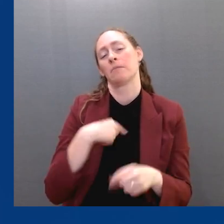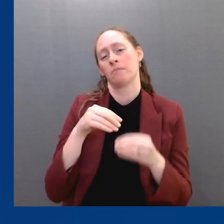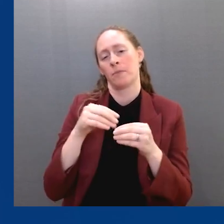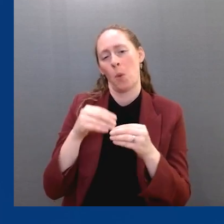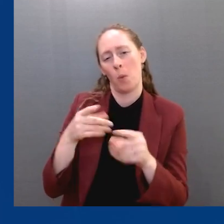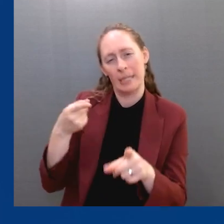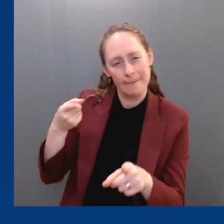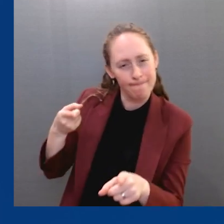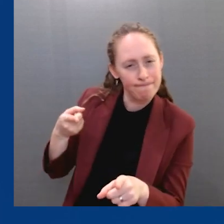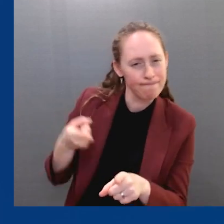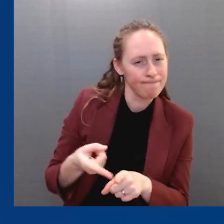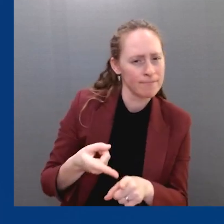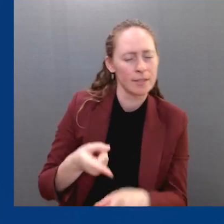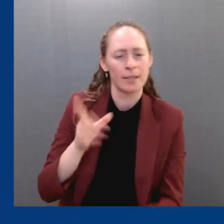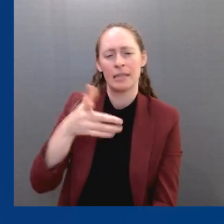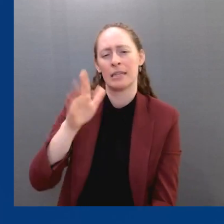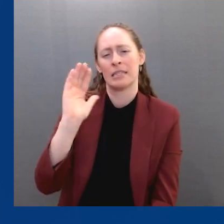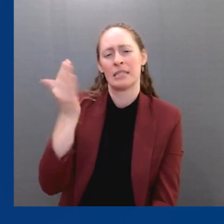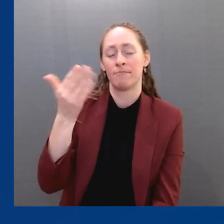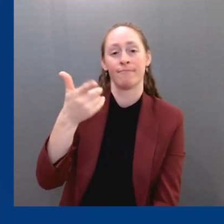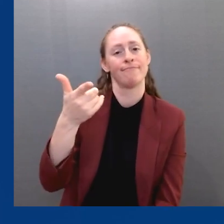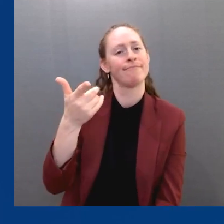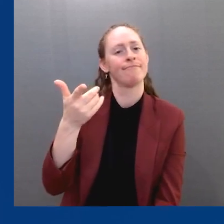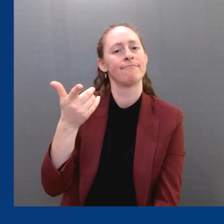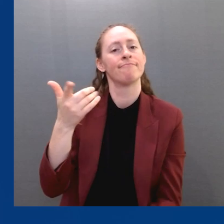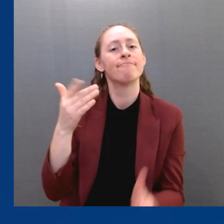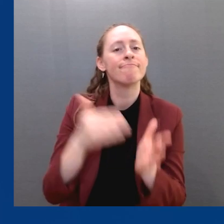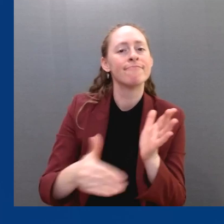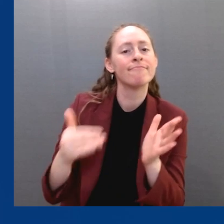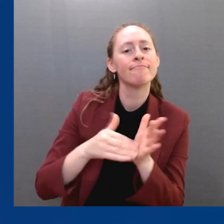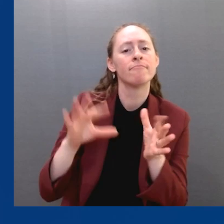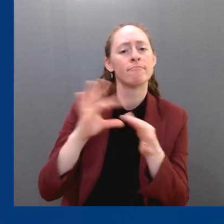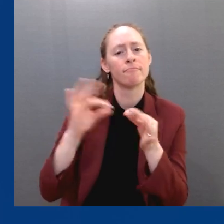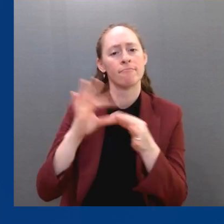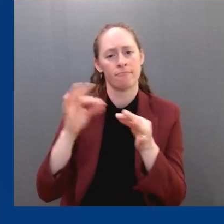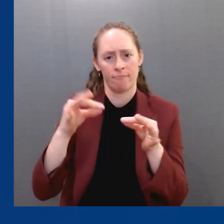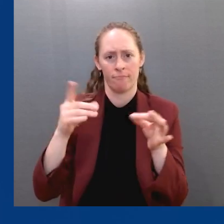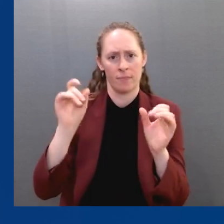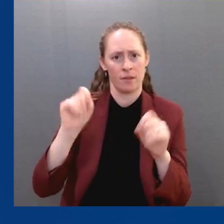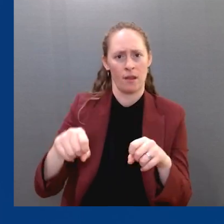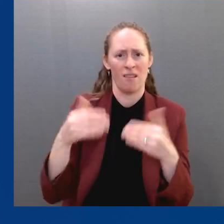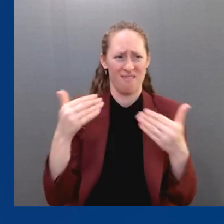that if you get boosted now, it won't preclude you from getting a Bivalent booster in the fall.